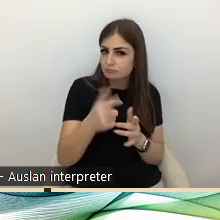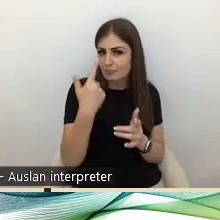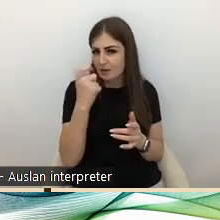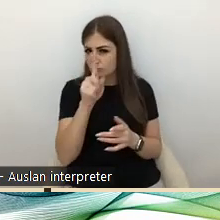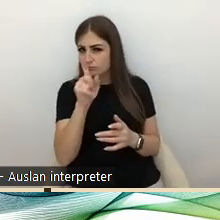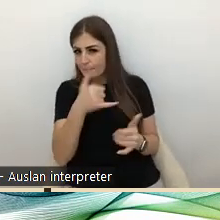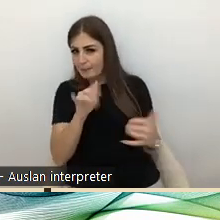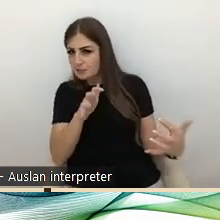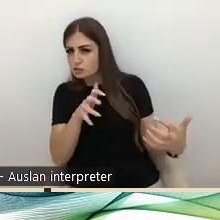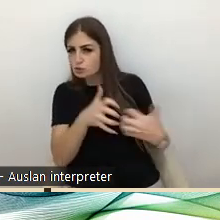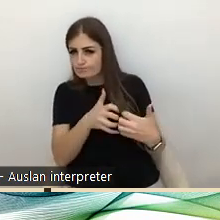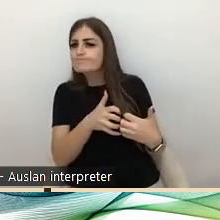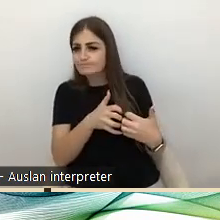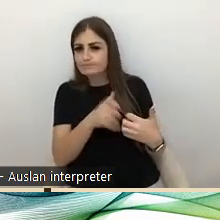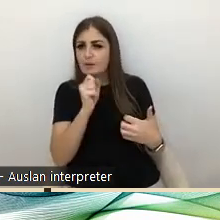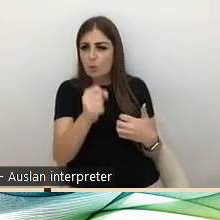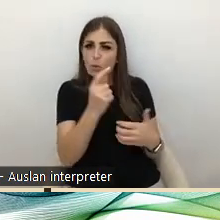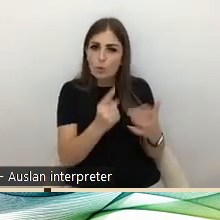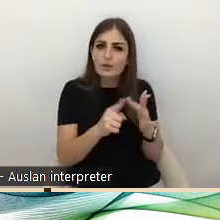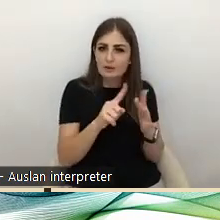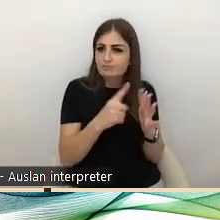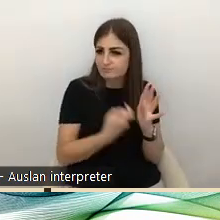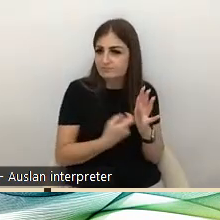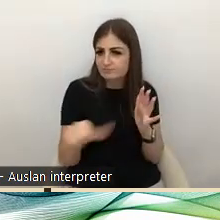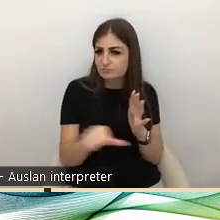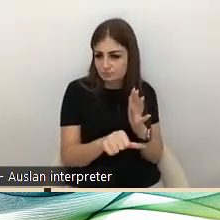for participation in the Independent Expert Review.